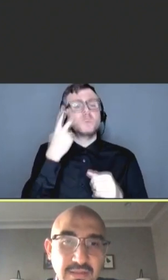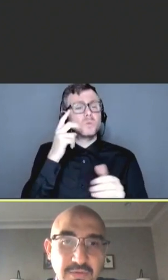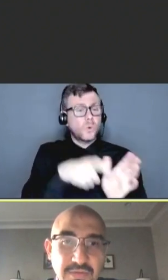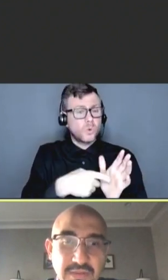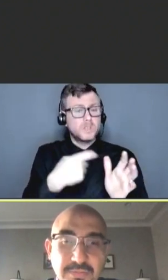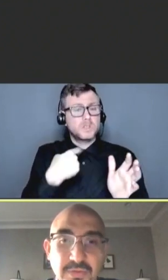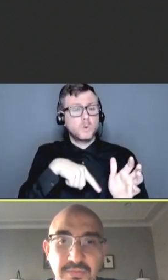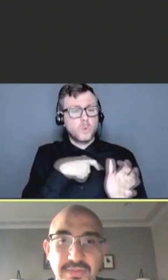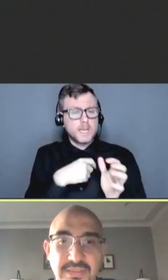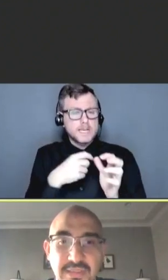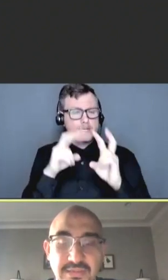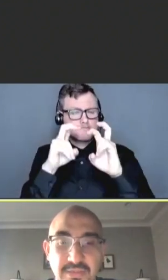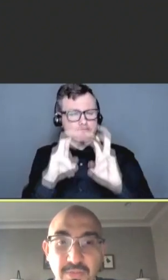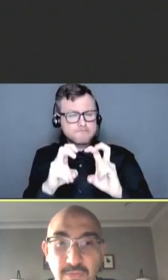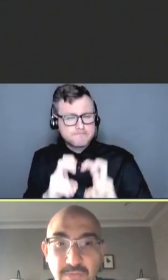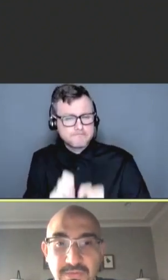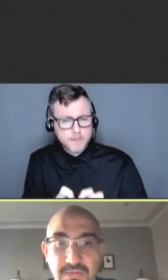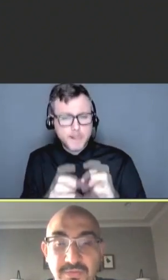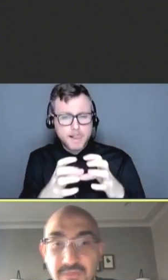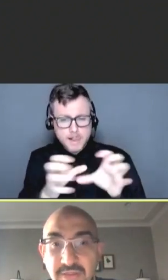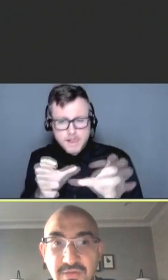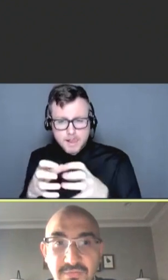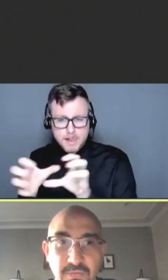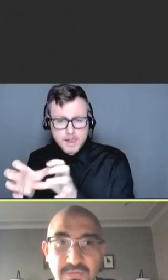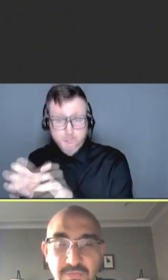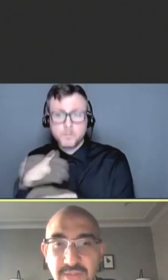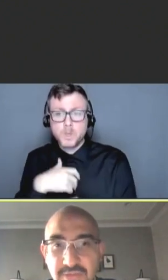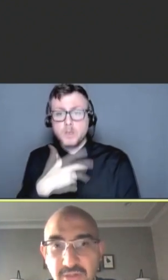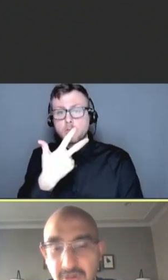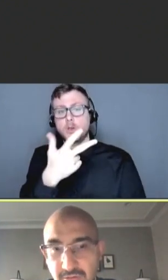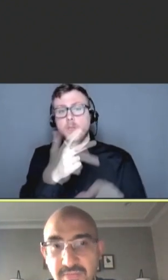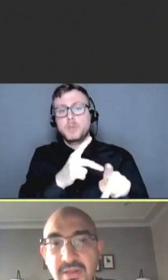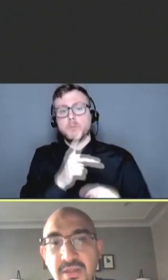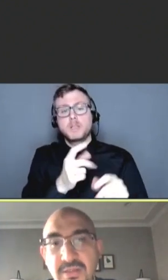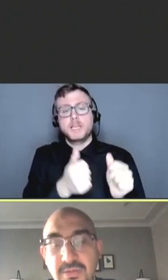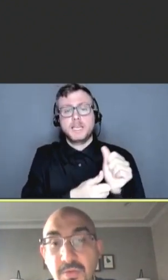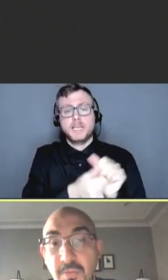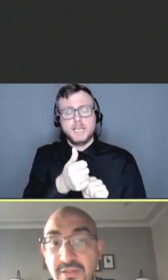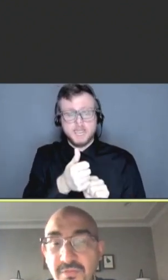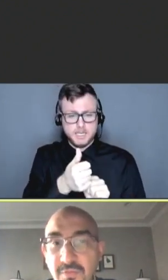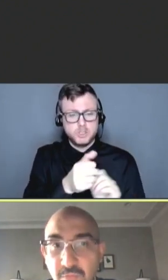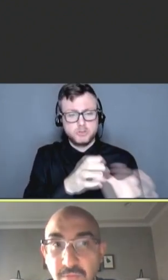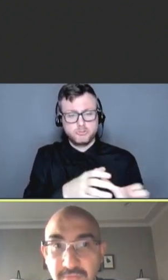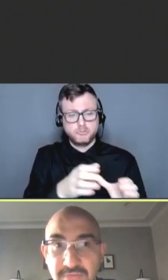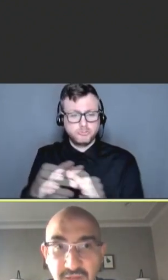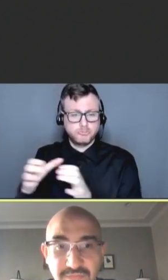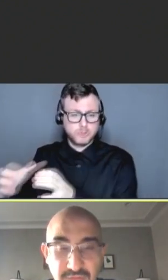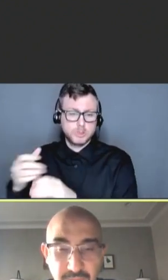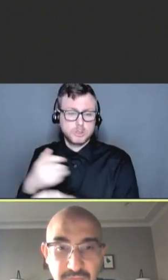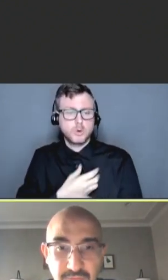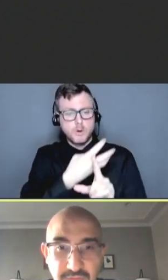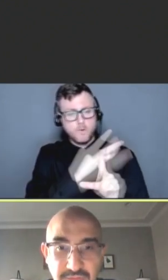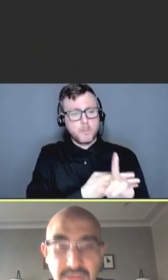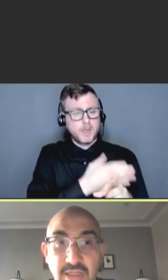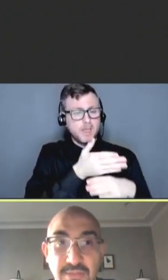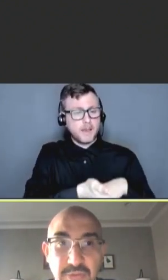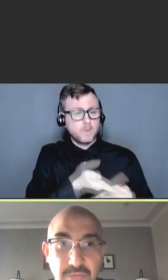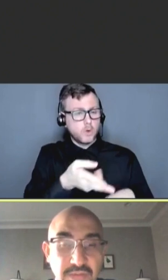detail about the responding B cells. And there was three individuals from each. So we waited for four months after the booster immunization, and made sure that